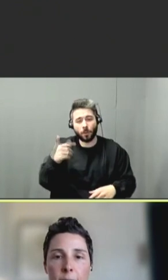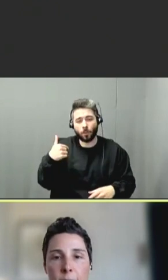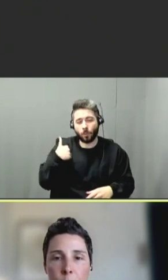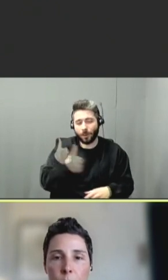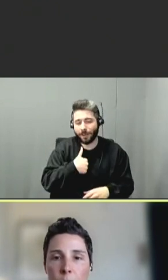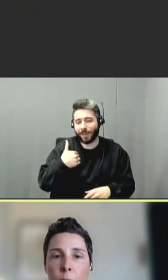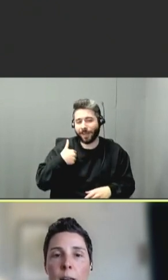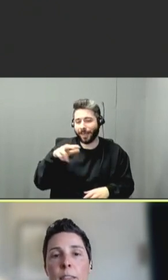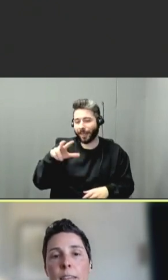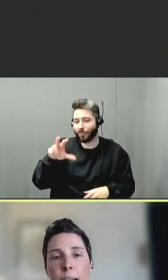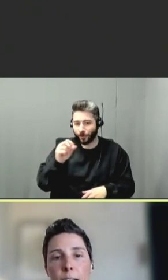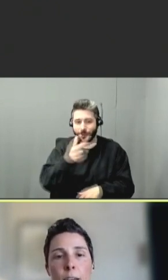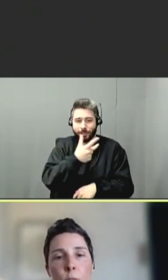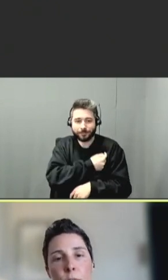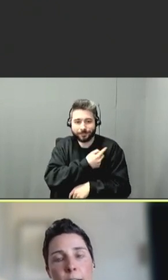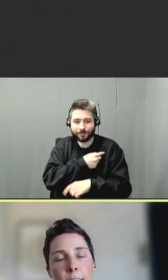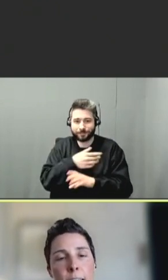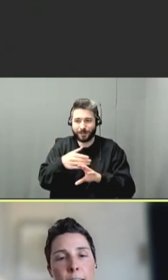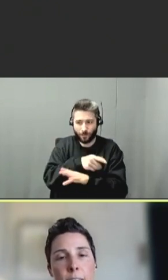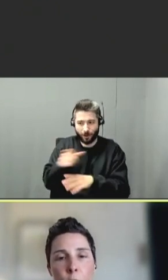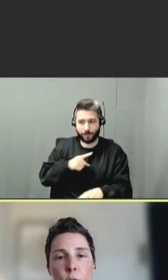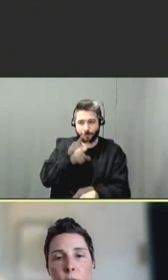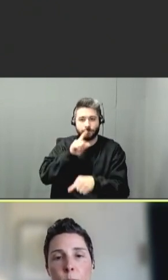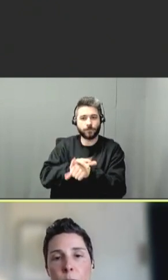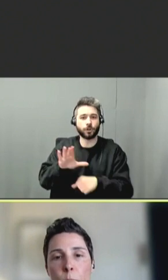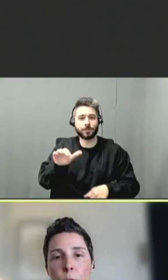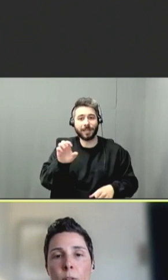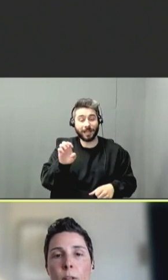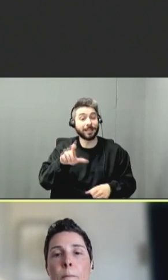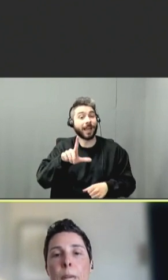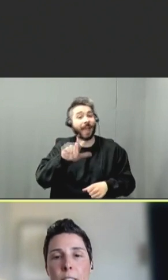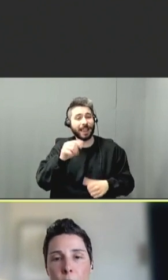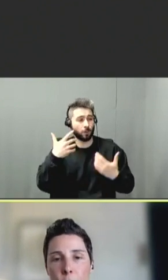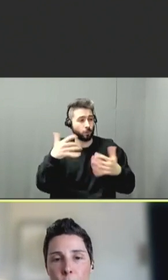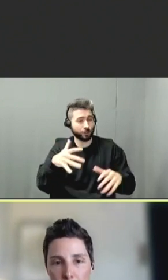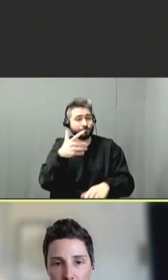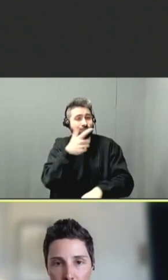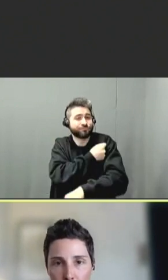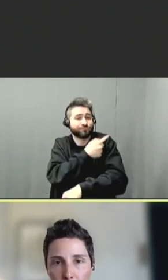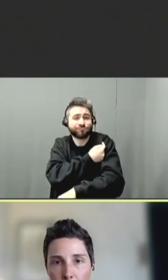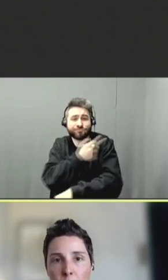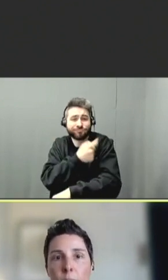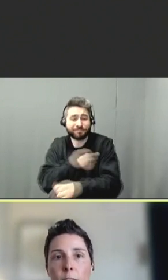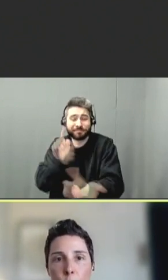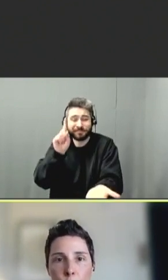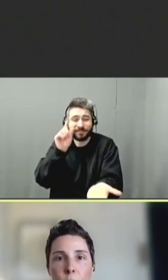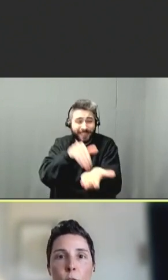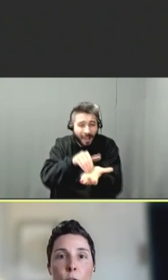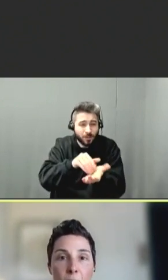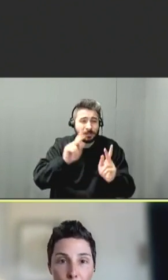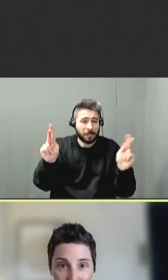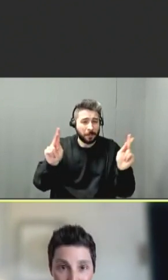At the same time, L.A. was vaccinating thousands of people at Dodger Stadium. That was incredibly